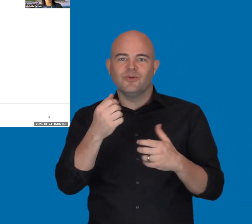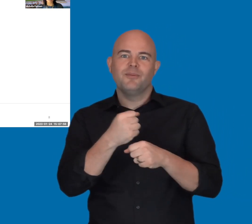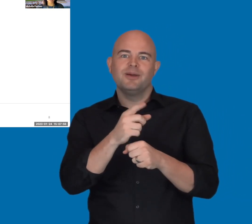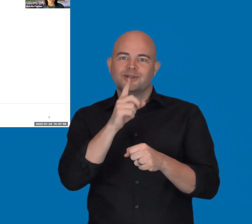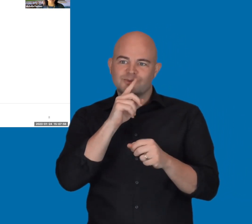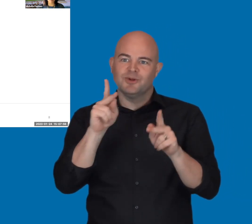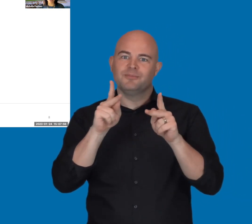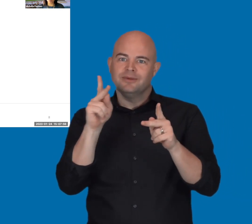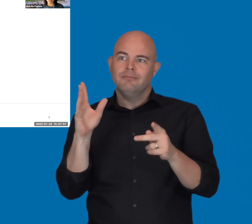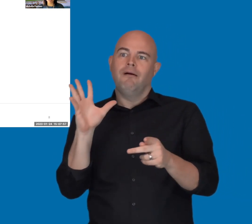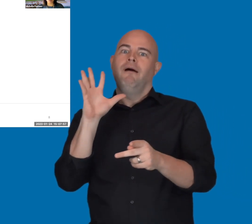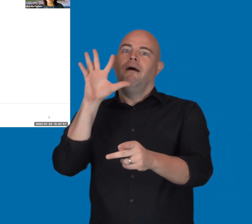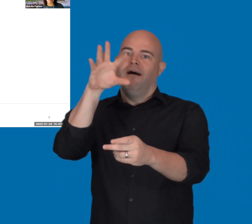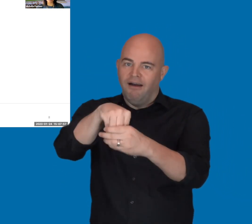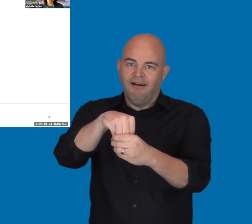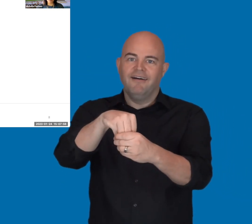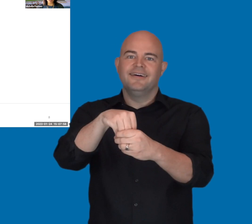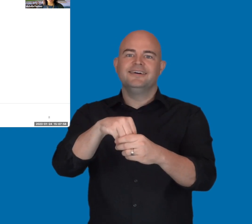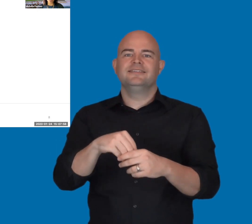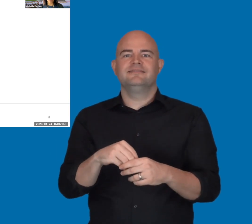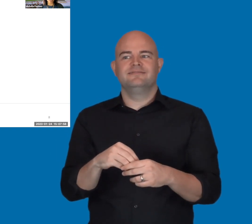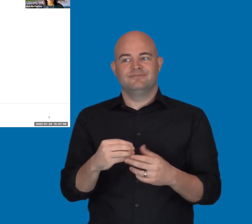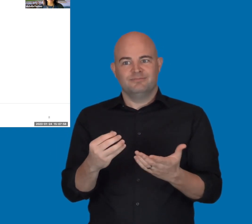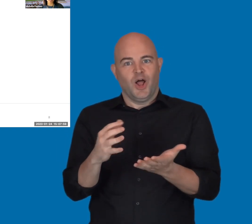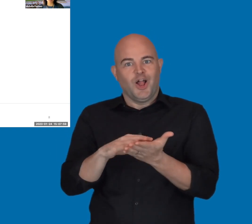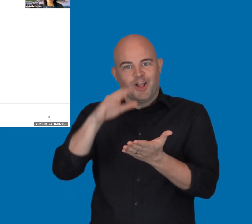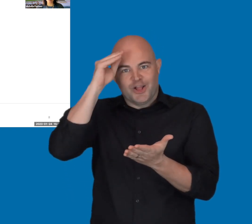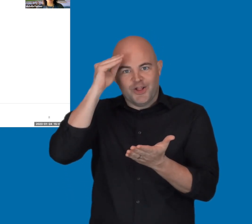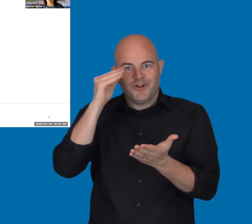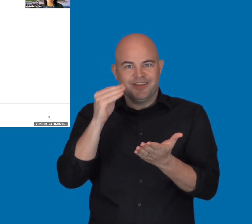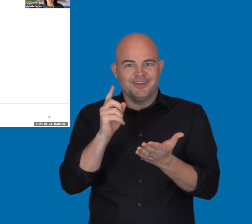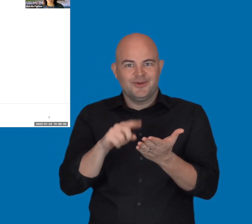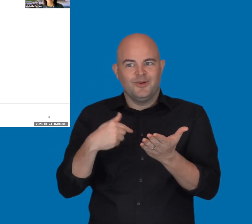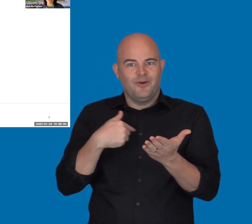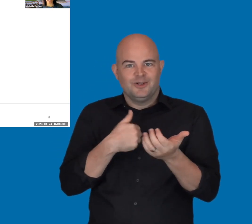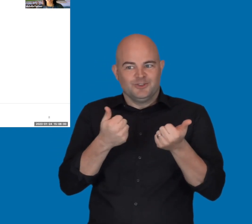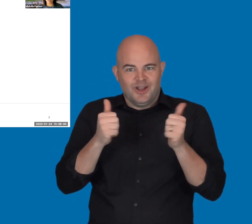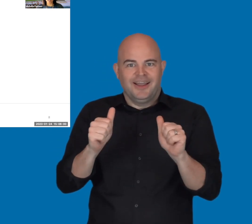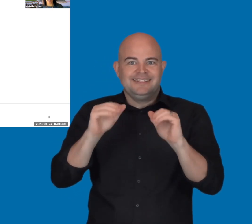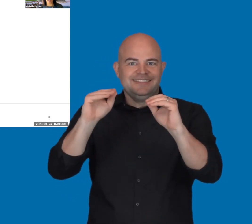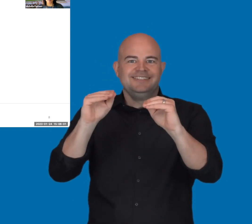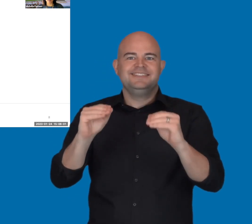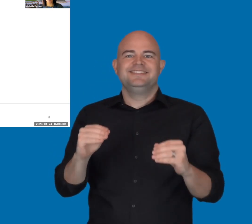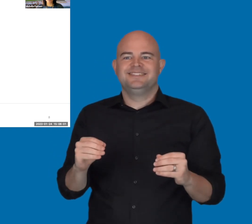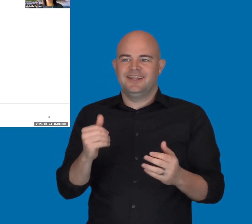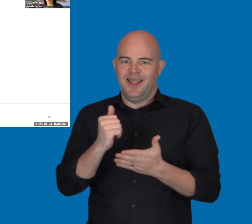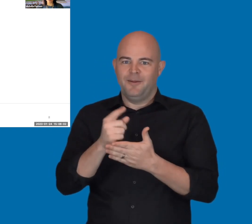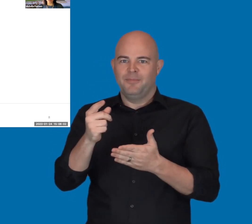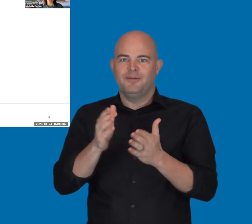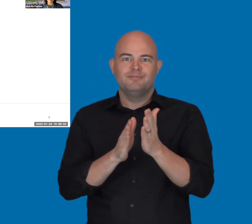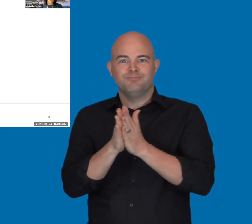So, trying to create some in-person opportunities that didn't work out very well just because of, I think, coming out of the COVID